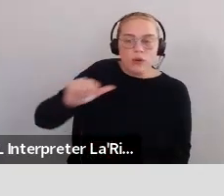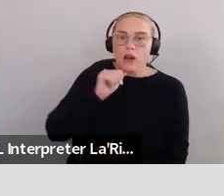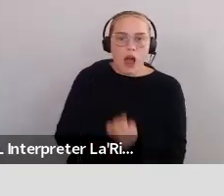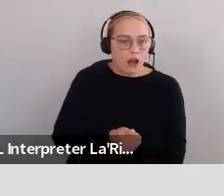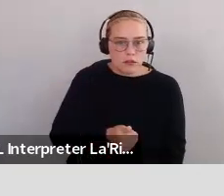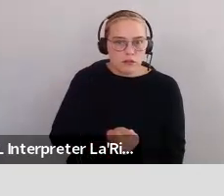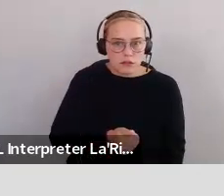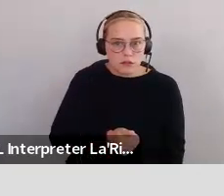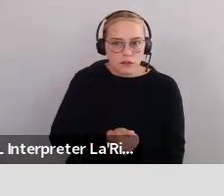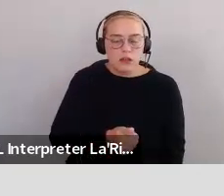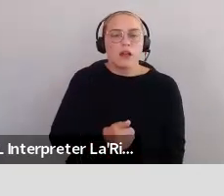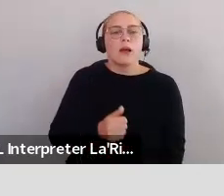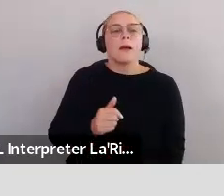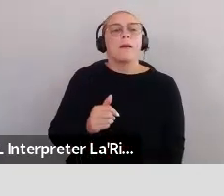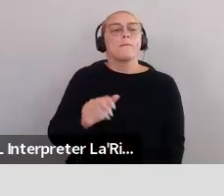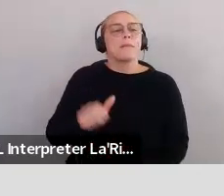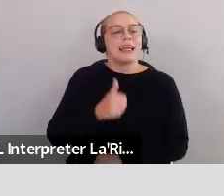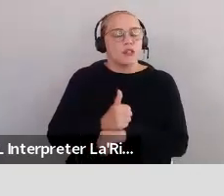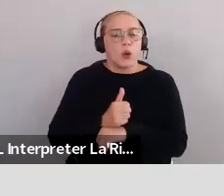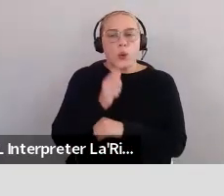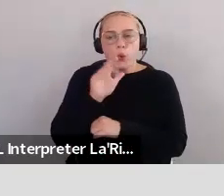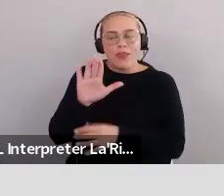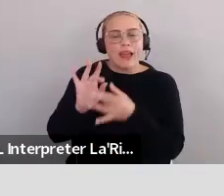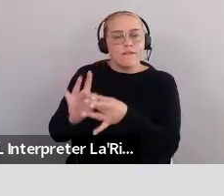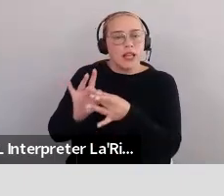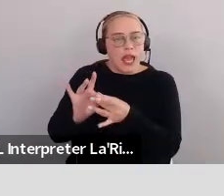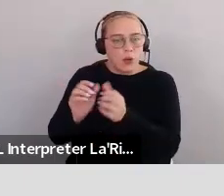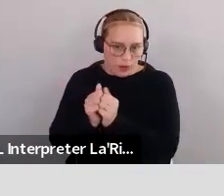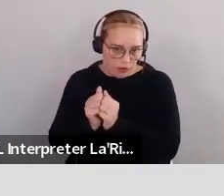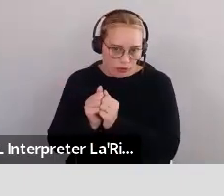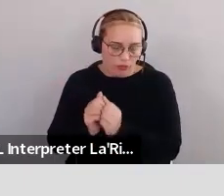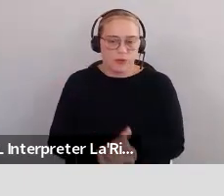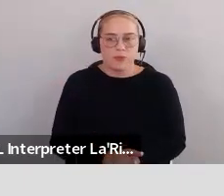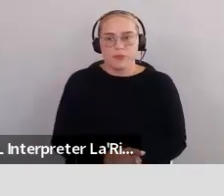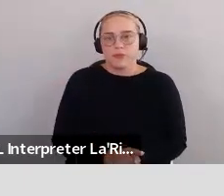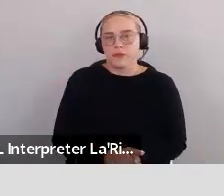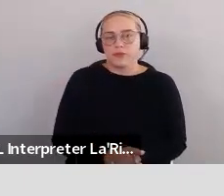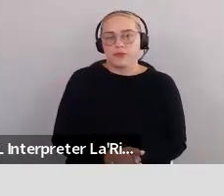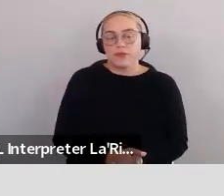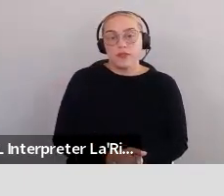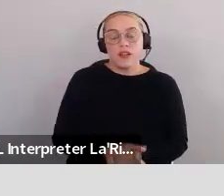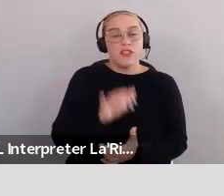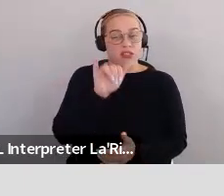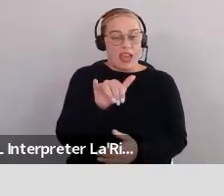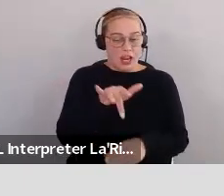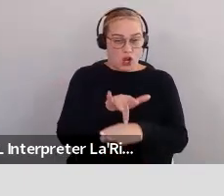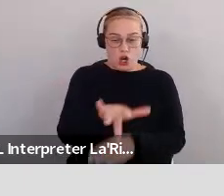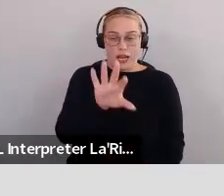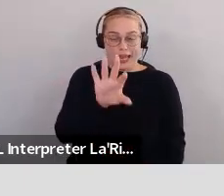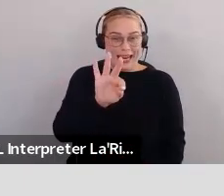discrimination that would protected under the ADA although the individual being discriminated against is not a disabled person. This commission is